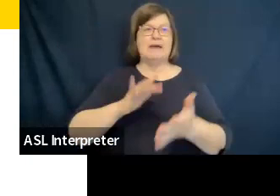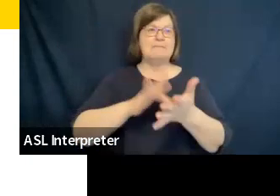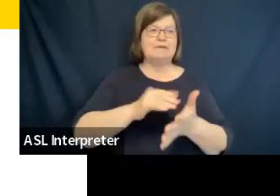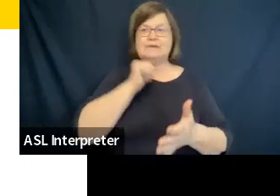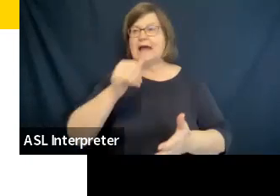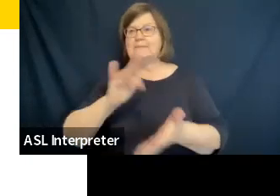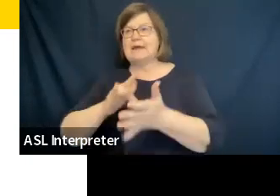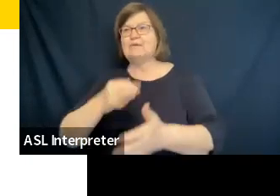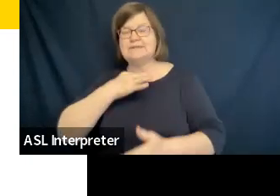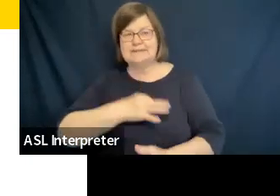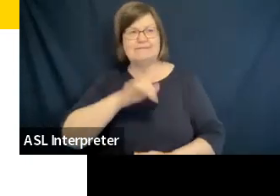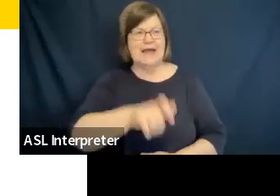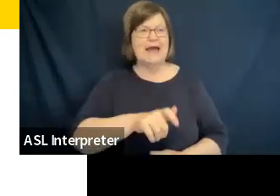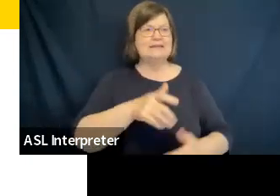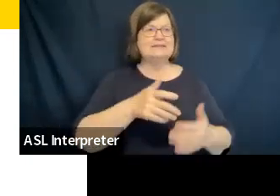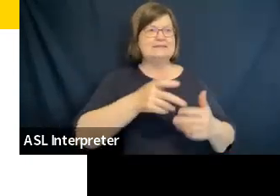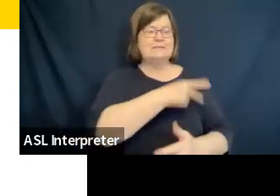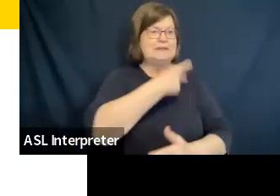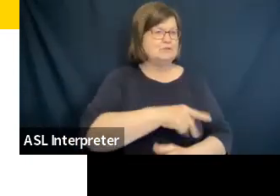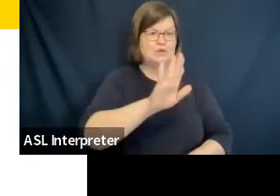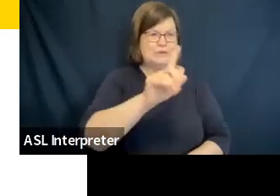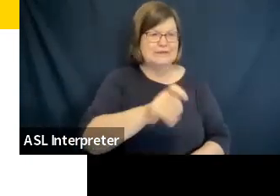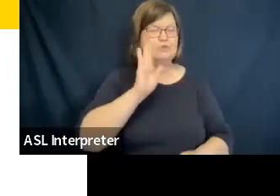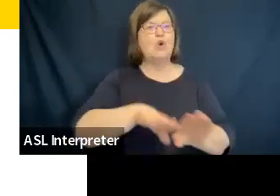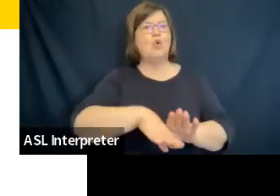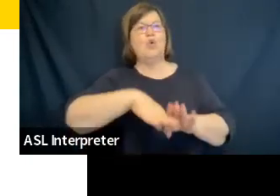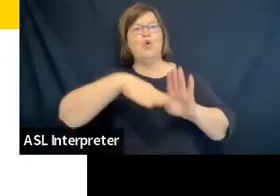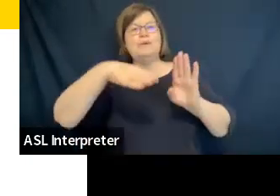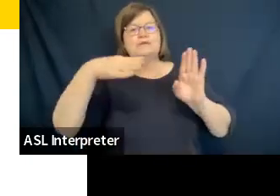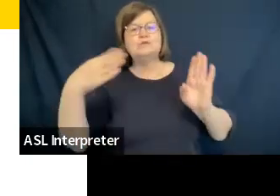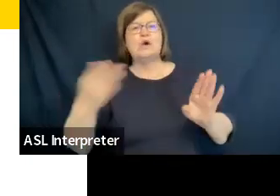ask the patient what their needs are can open the door to building strong communication and trust